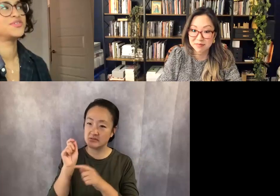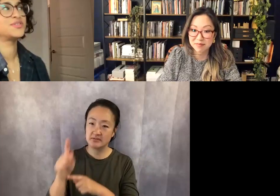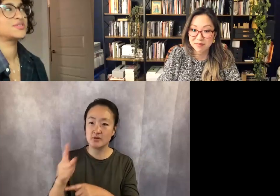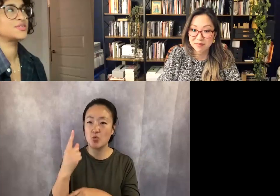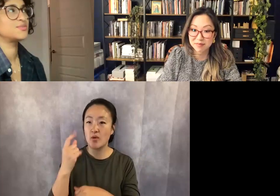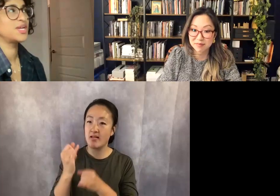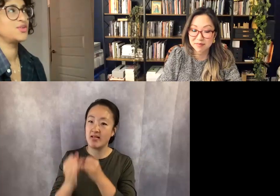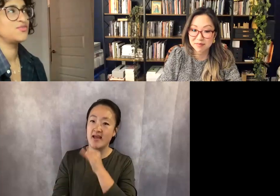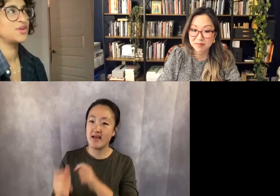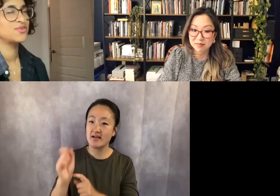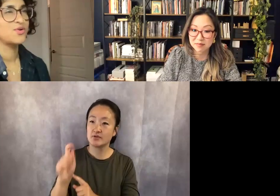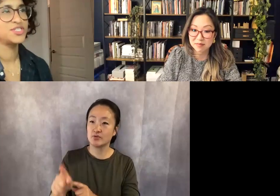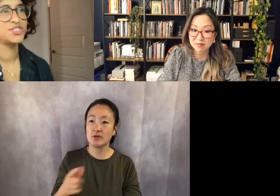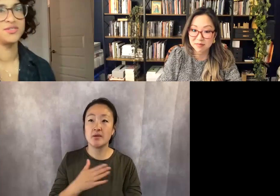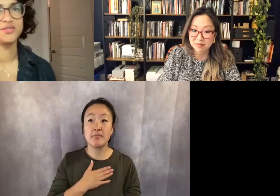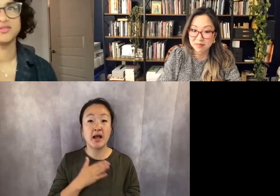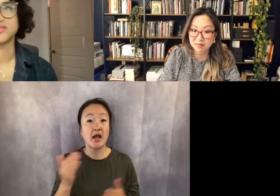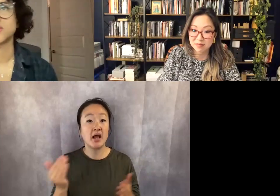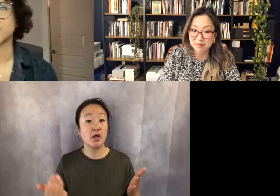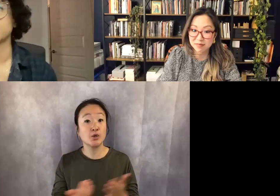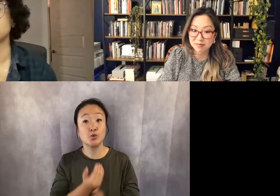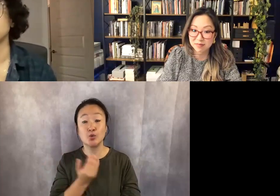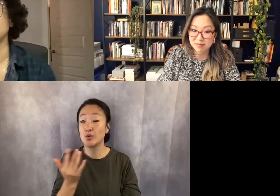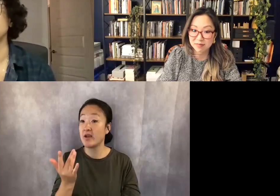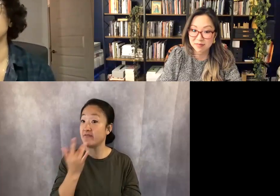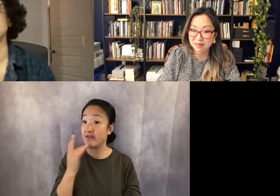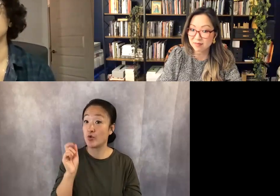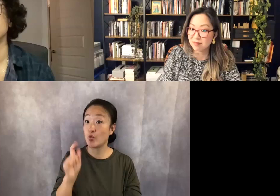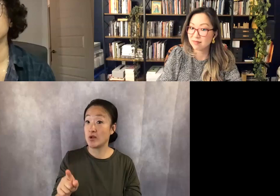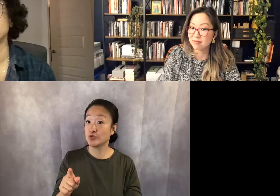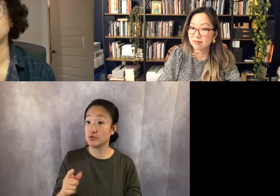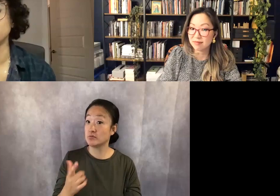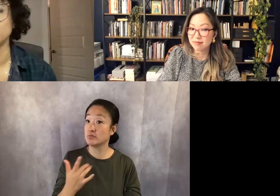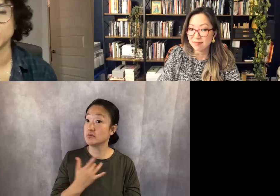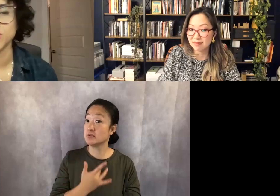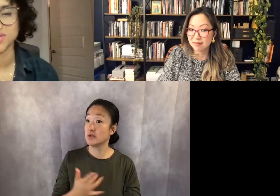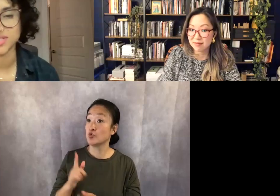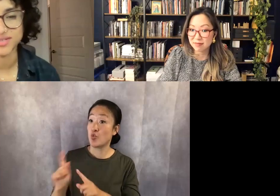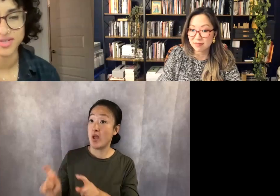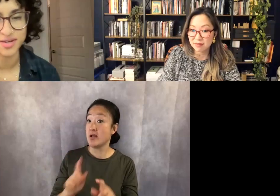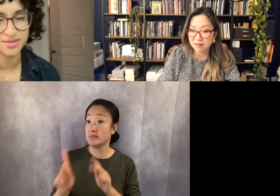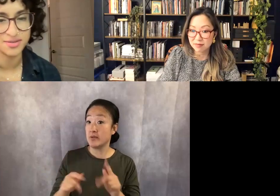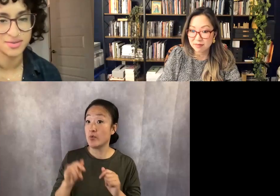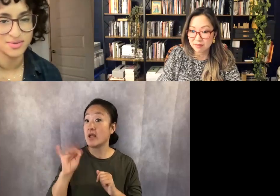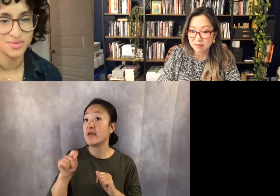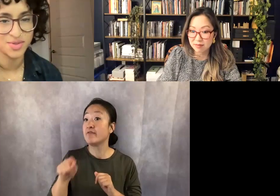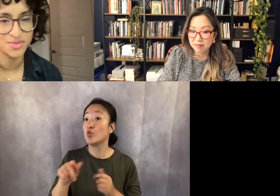which is my new favorite question to ask people, which is, if you could be an insect, what